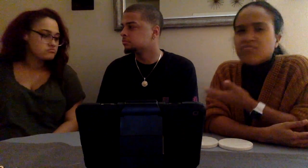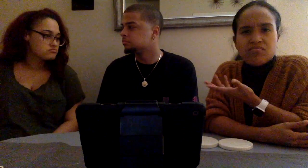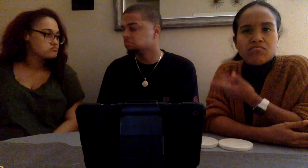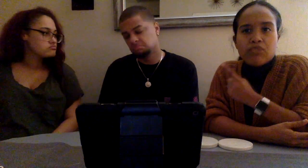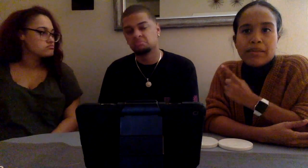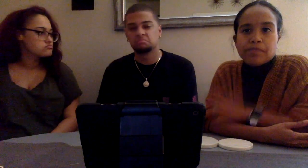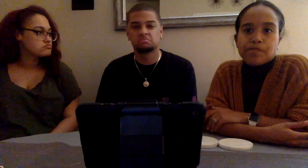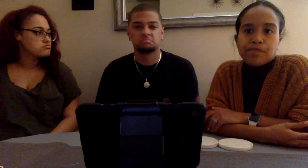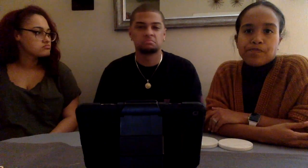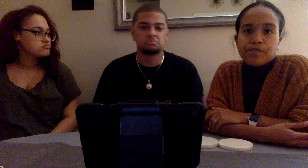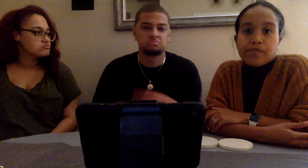V: Right.